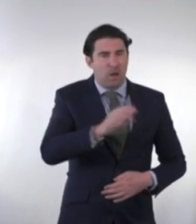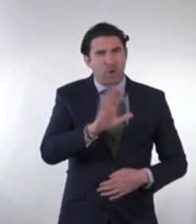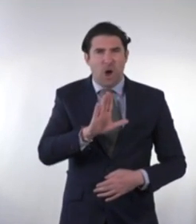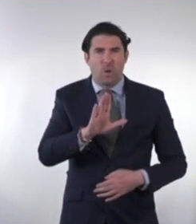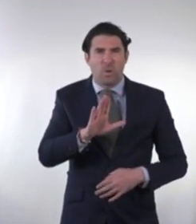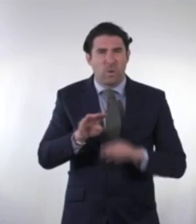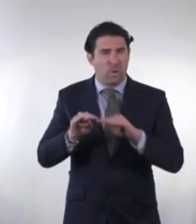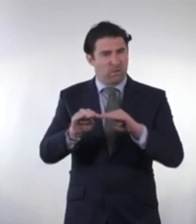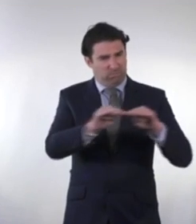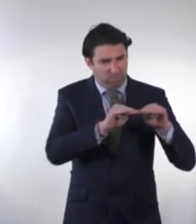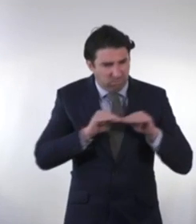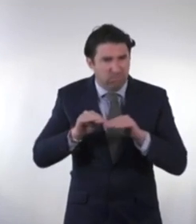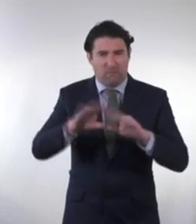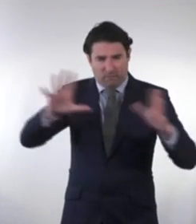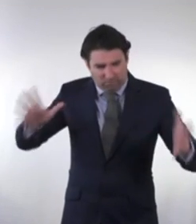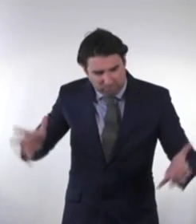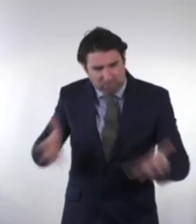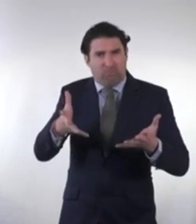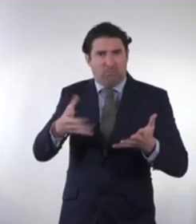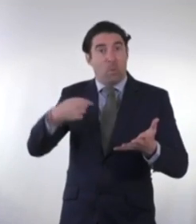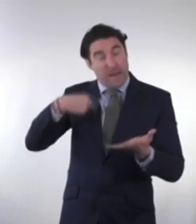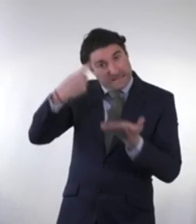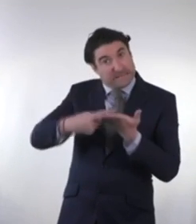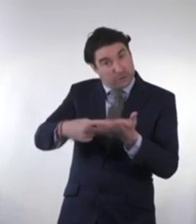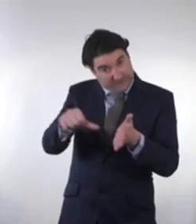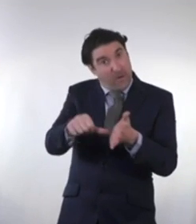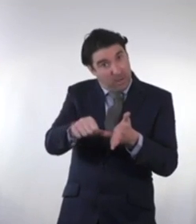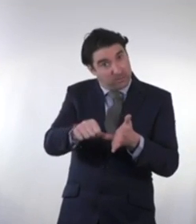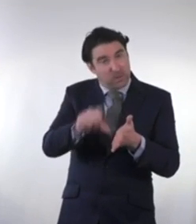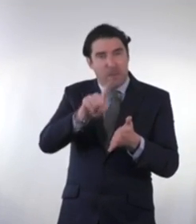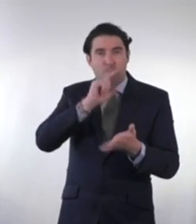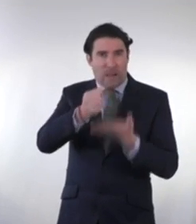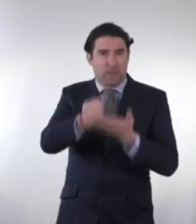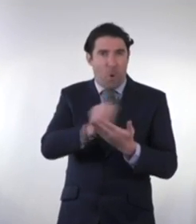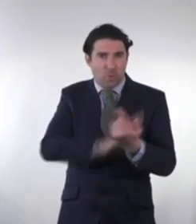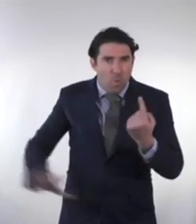The most important thing is to get the economy moving and get people into work, and,